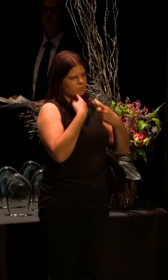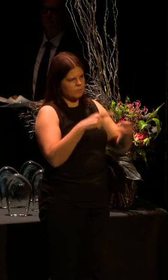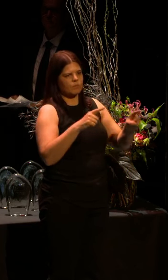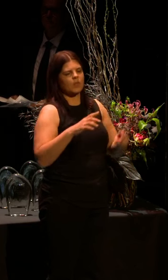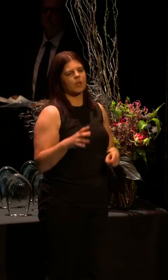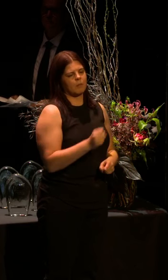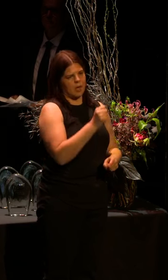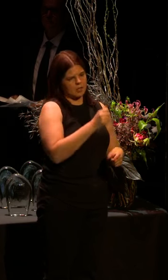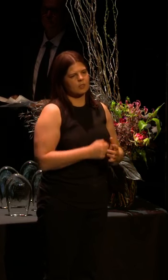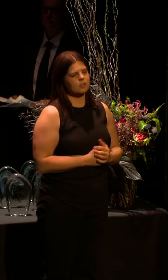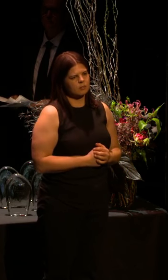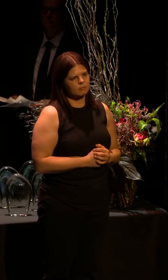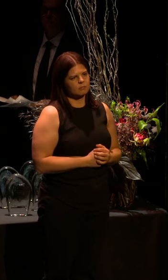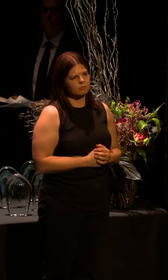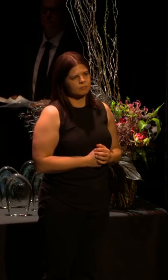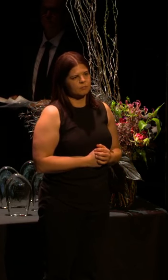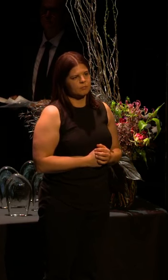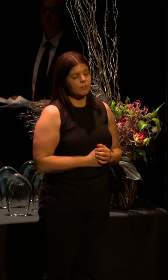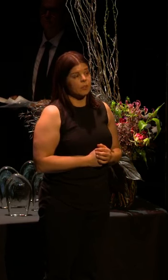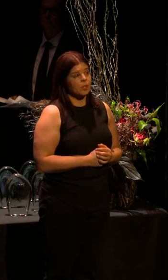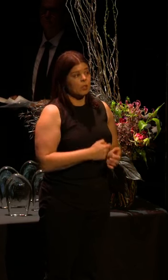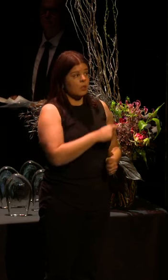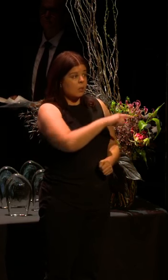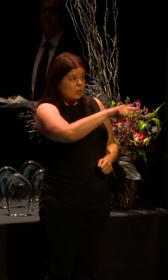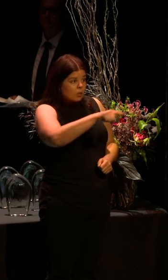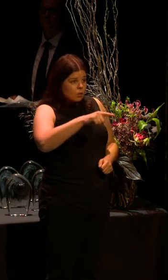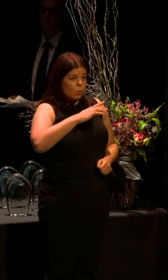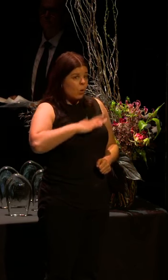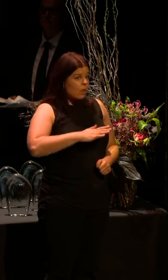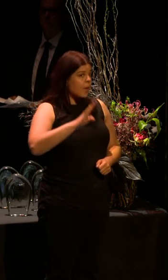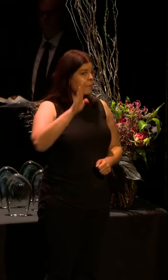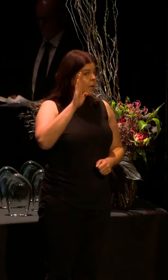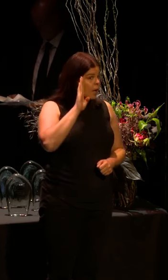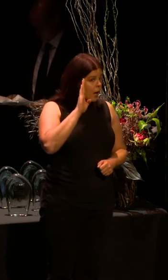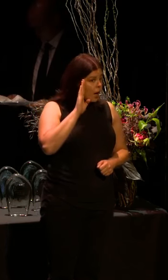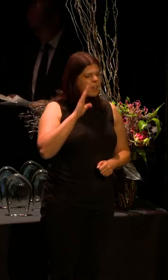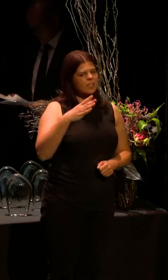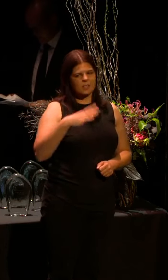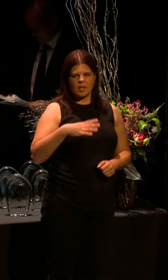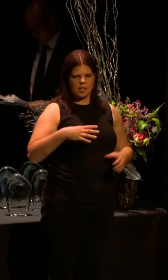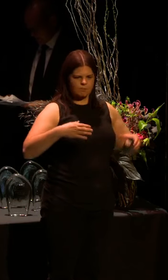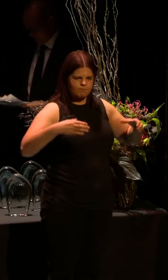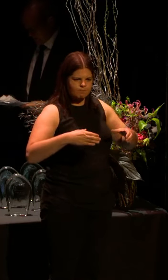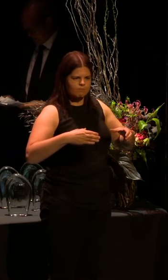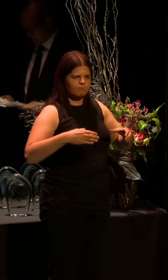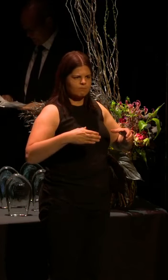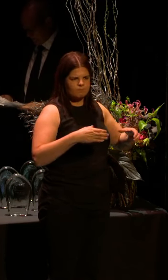But it must be...for it to be heard, we need to walk together. So join me by learning from the ancient and living teachings